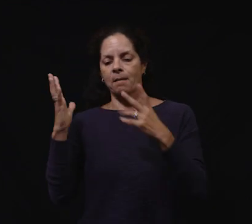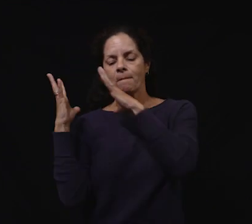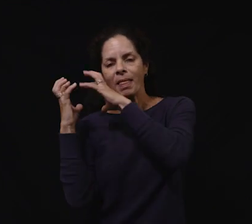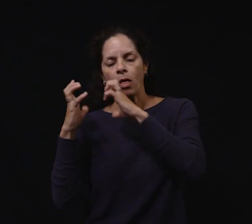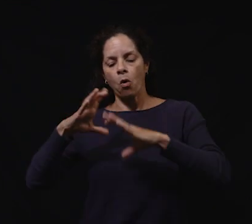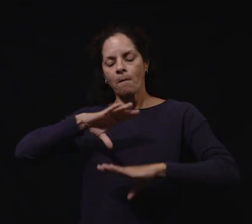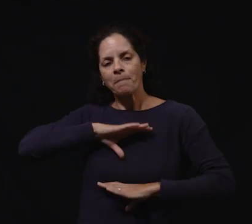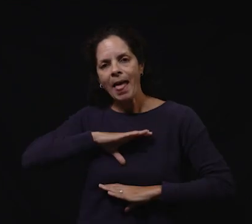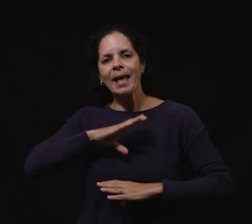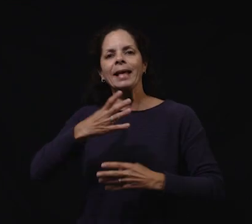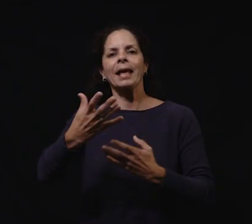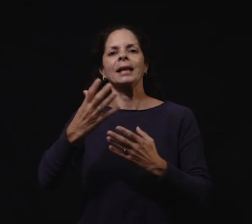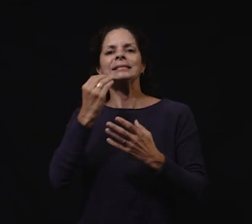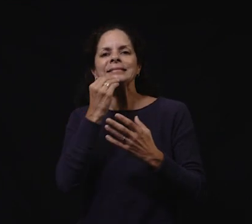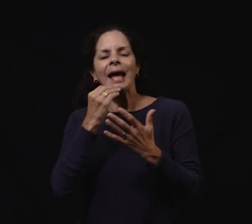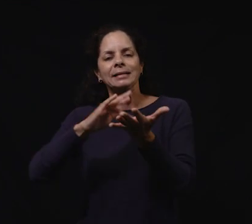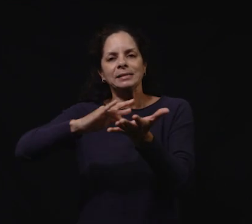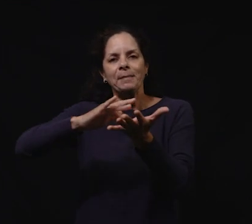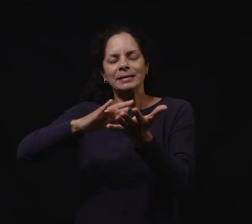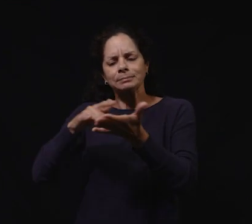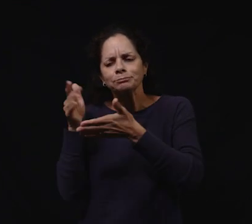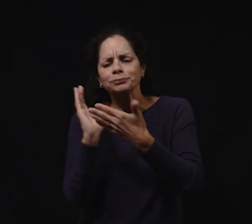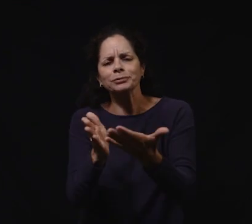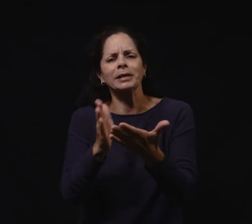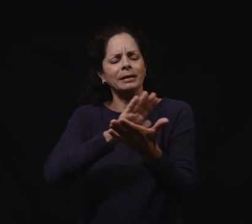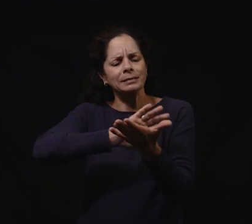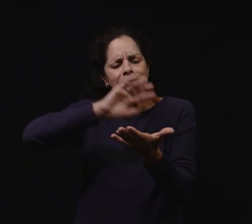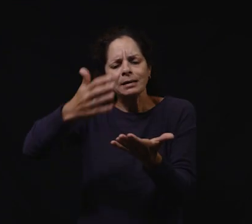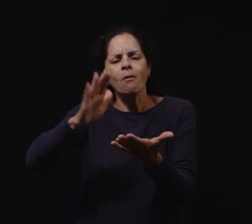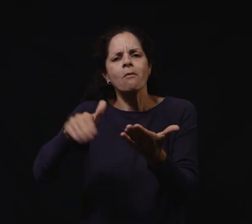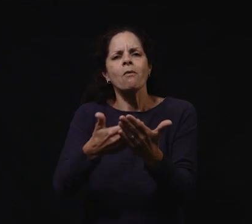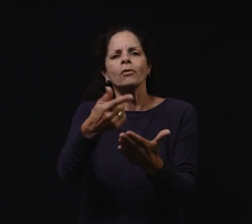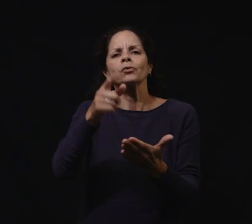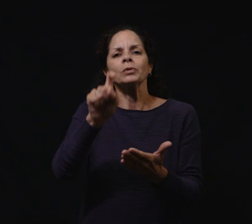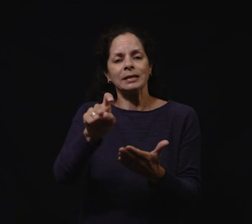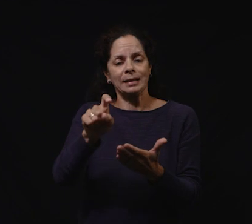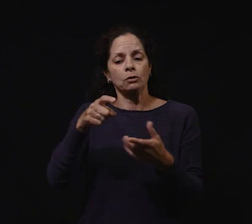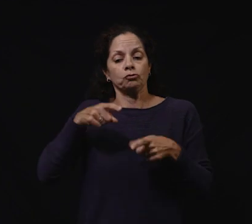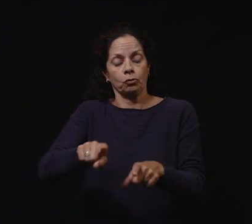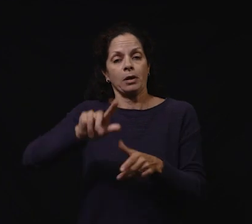Medications that you can bring with you to the shelter during this event was always good